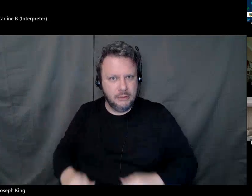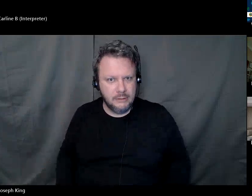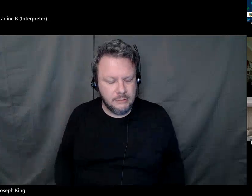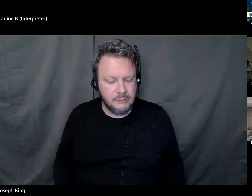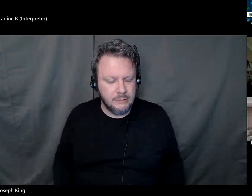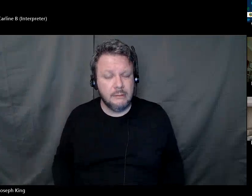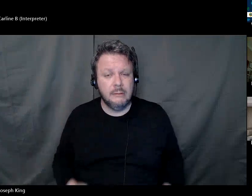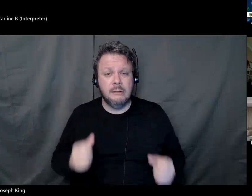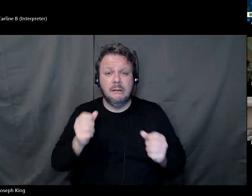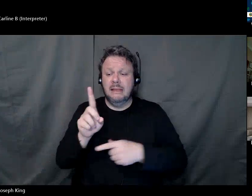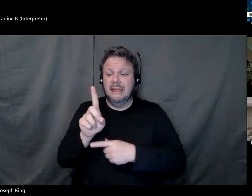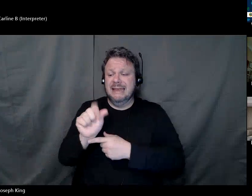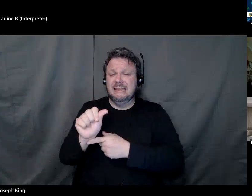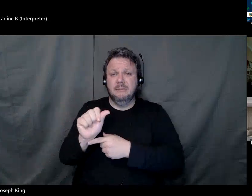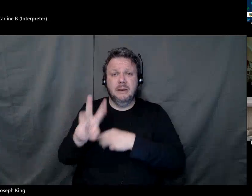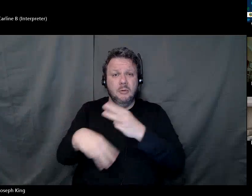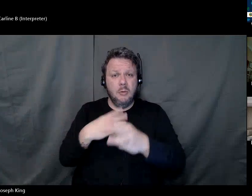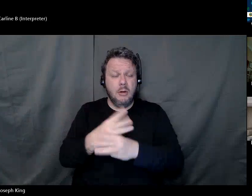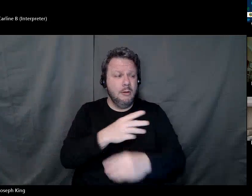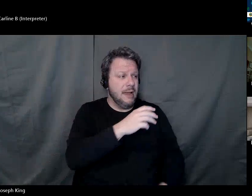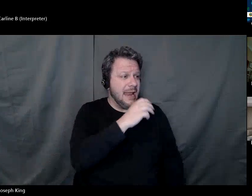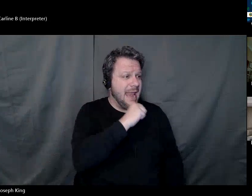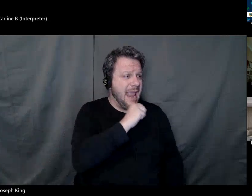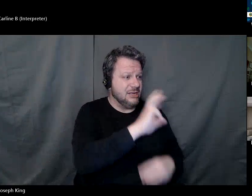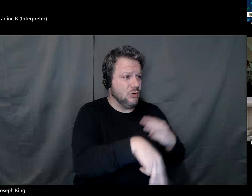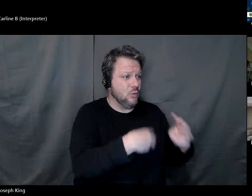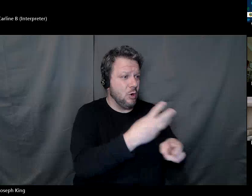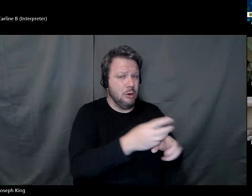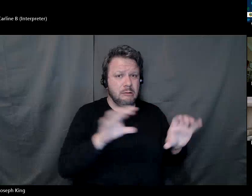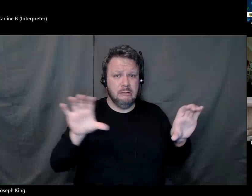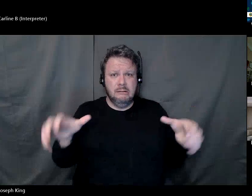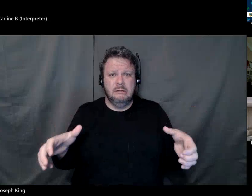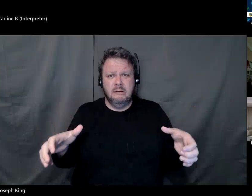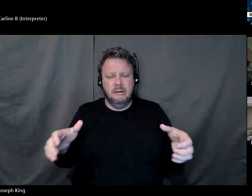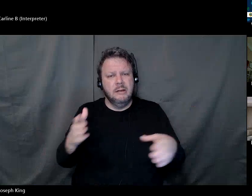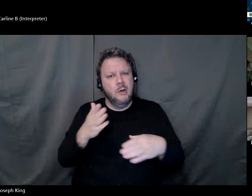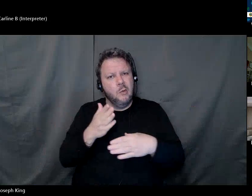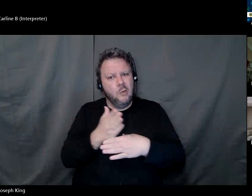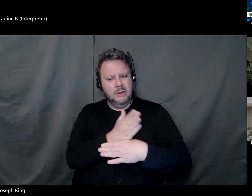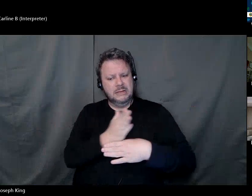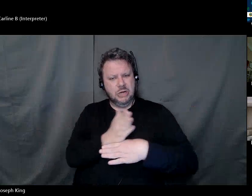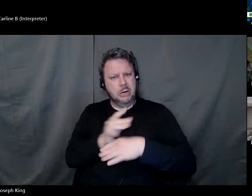And many the disability world and the aging world we share so many of the same